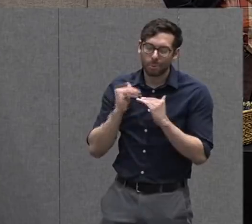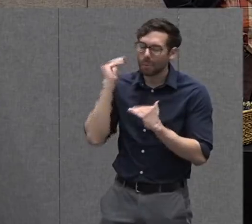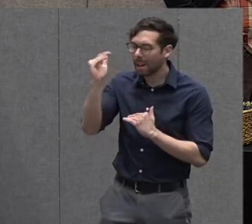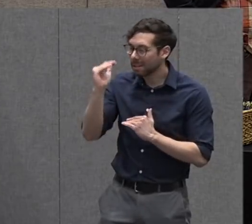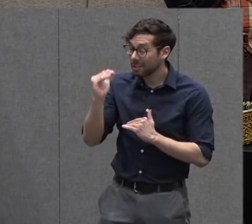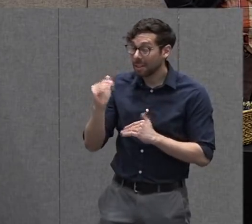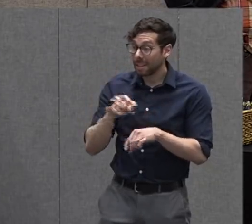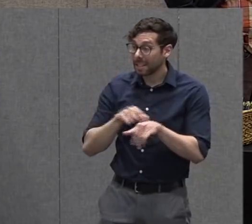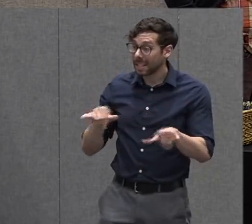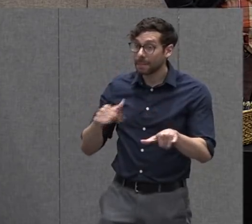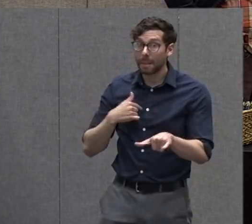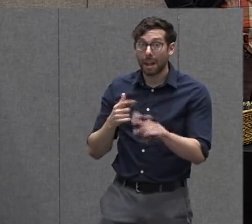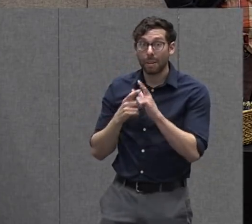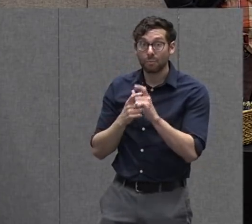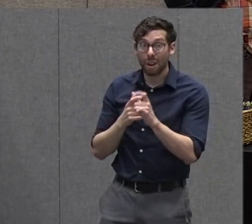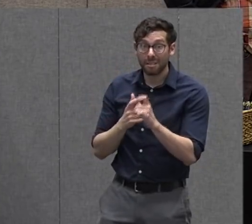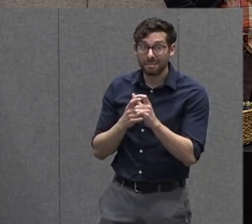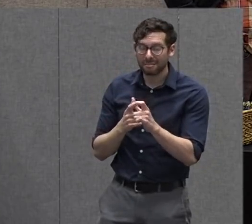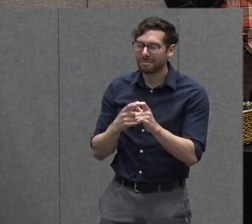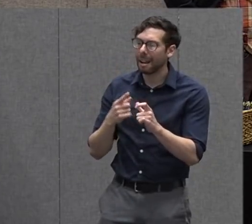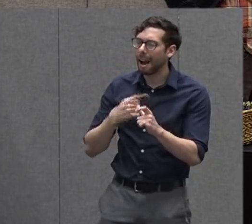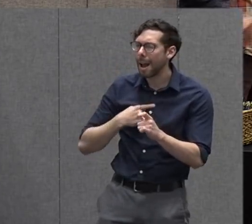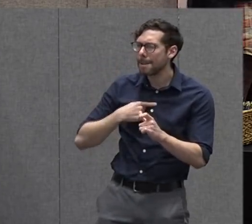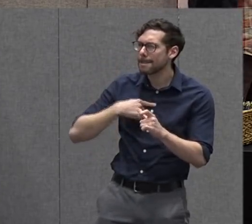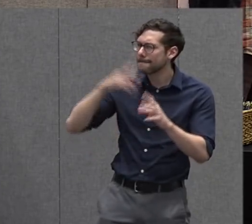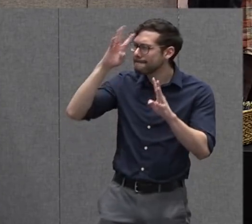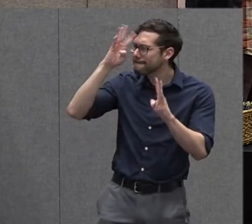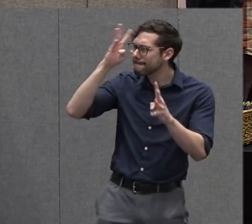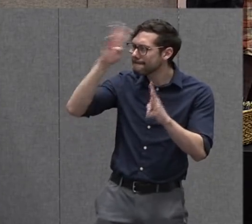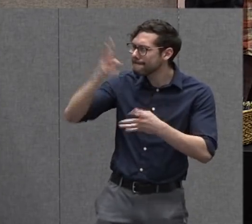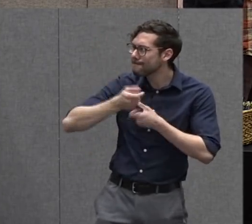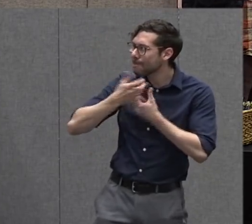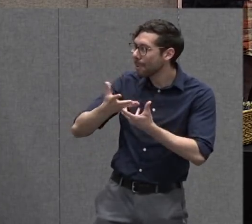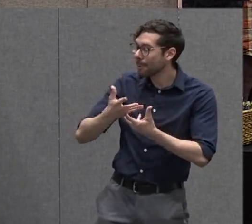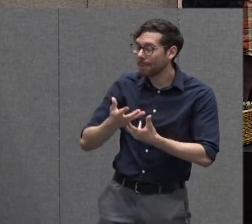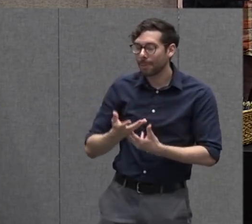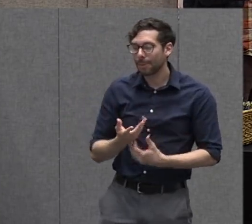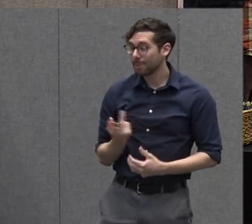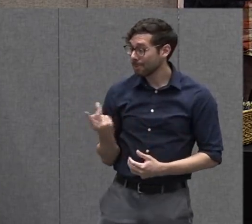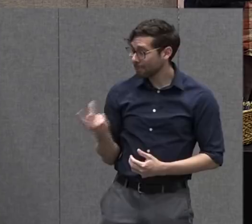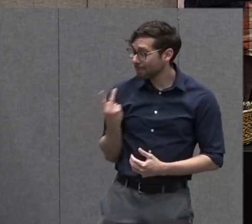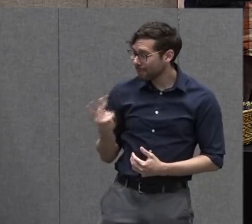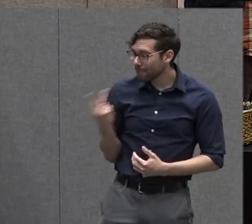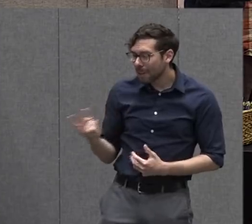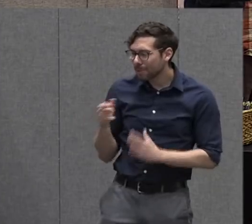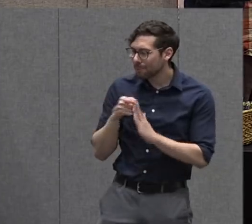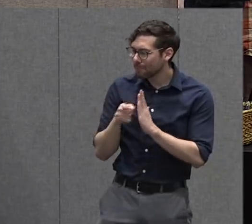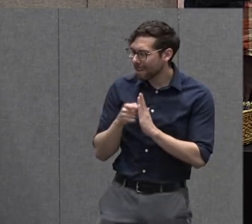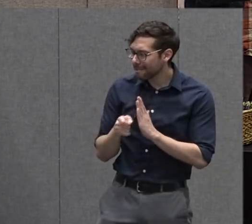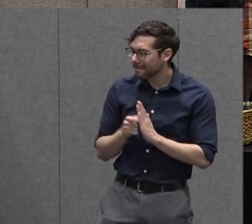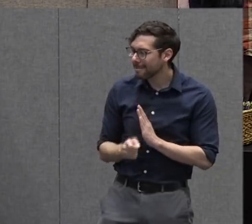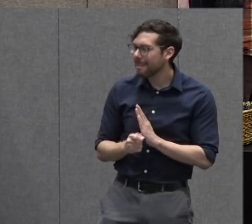but let's write one about Coronavirus. And, can you count out the syllables for me while I write it? [Mr. R] Yes.